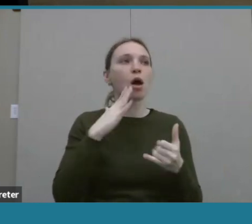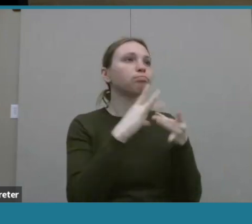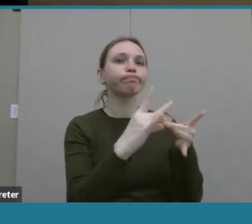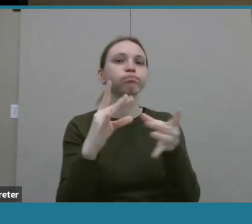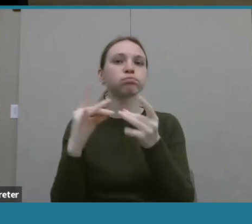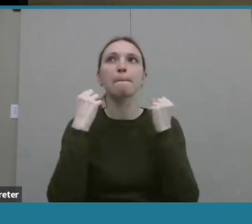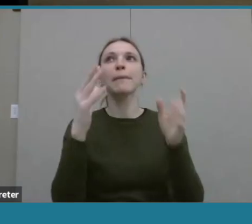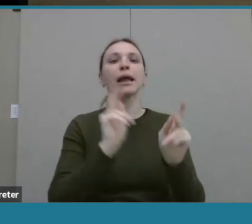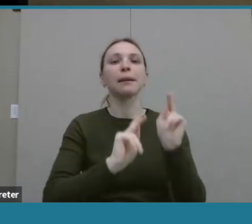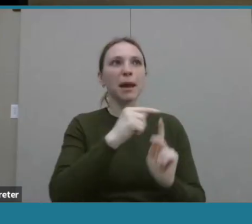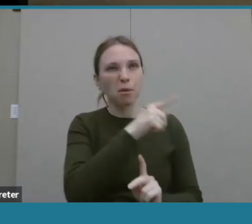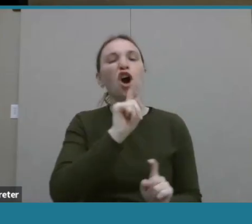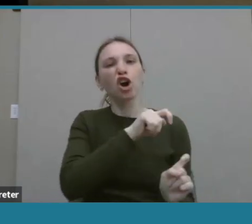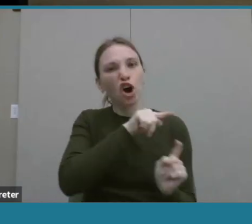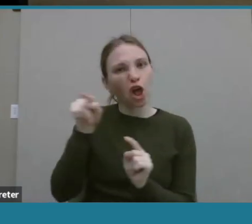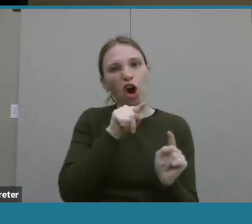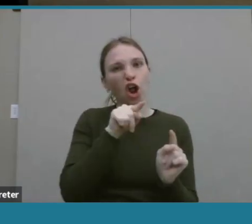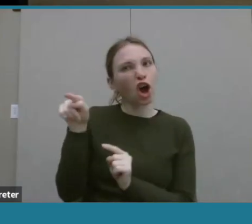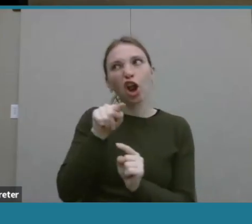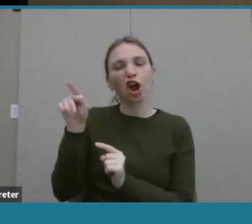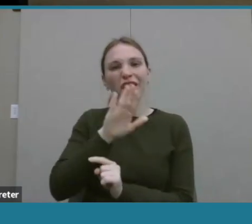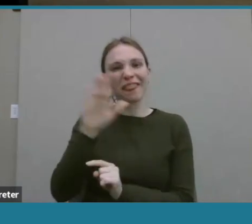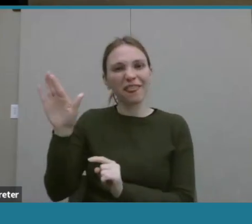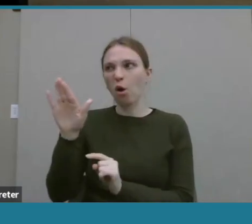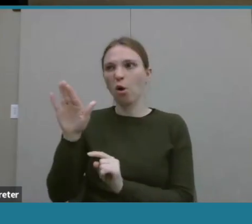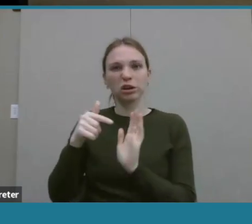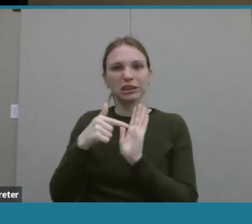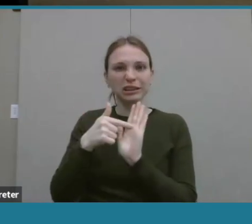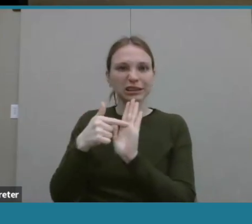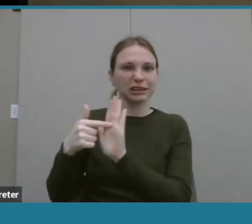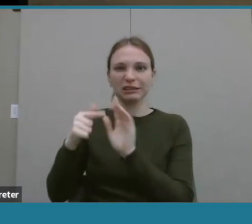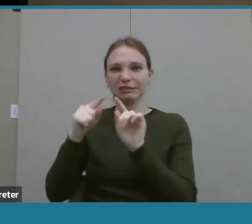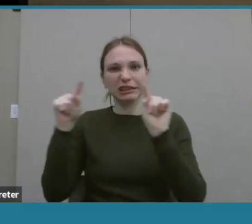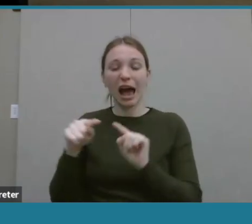institutions should follow their example and make their signs accessible as well.